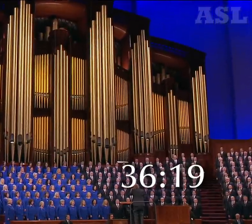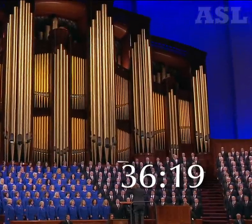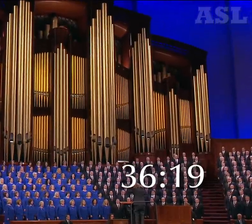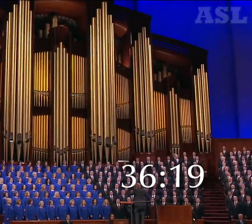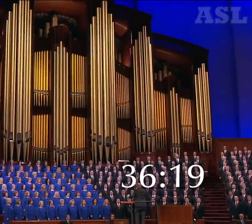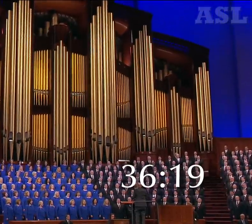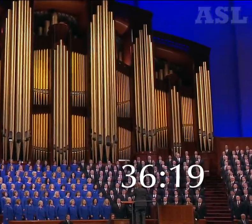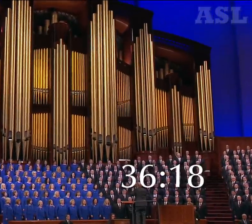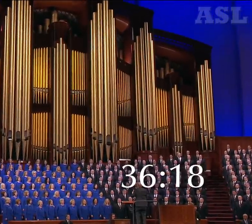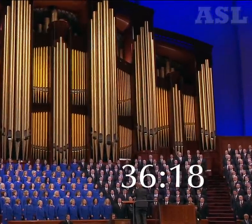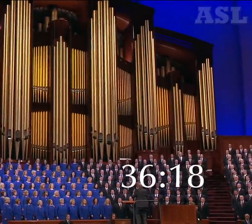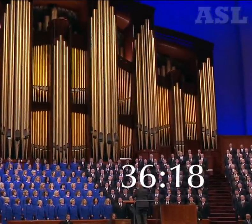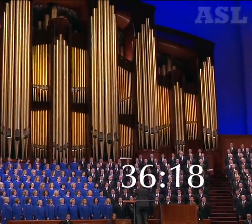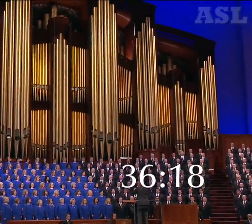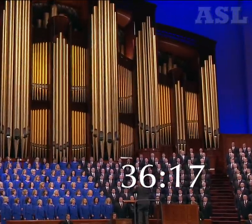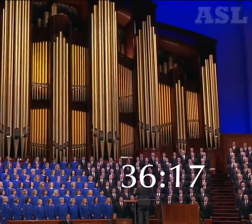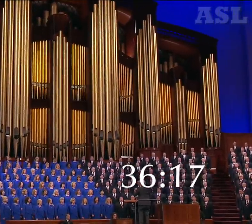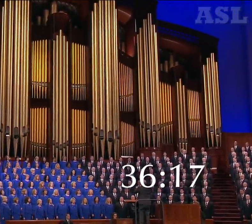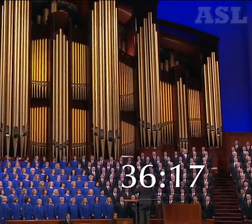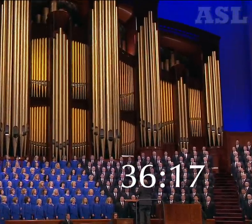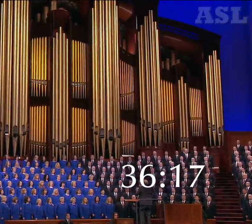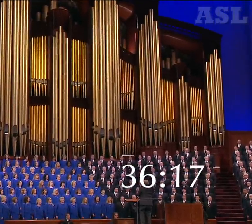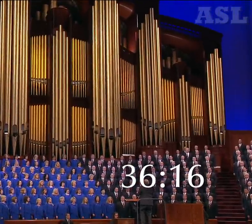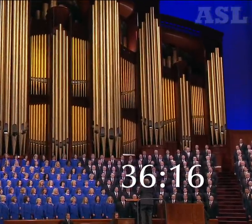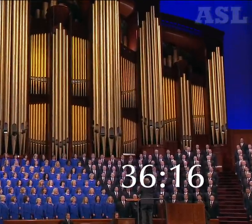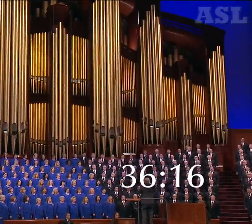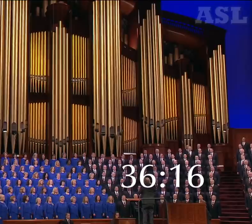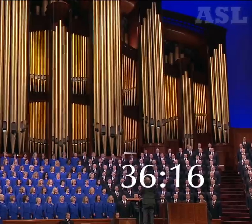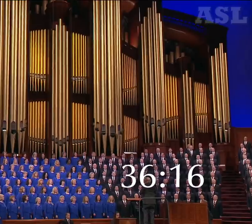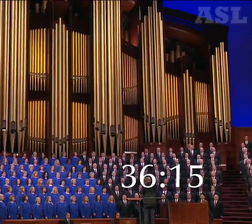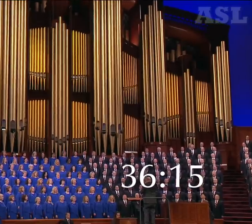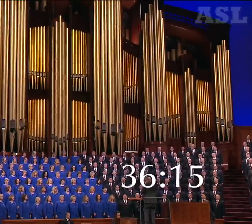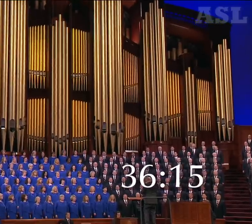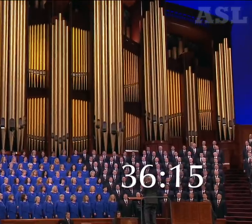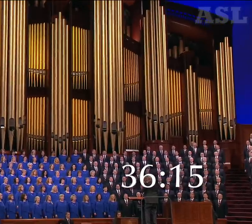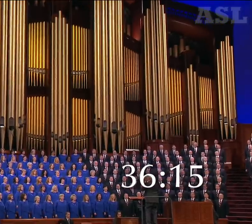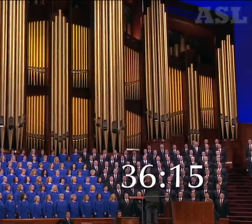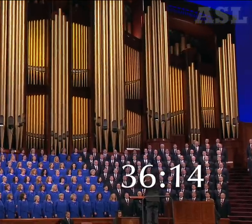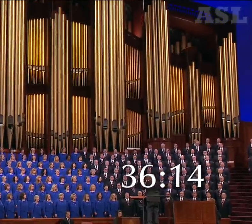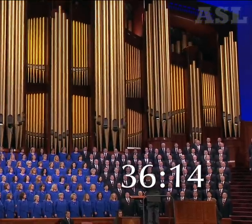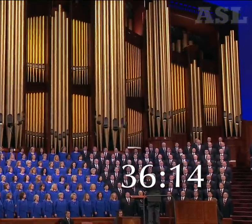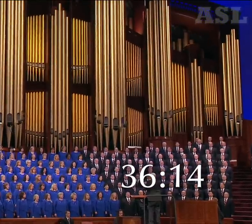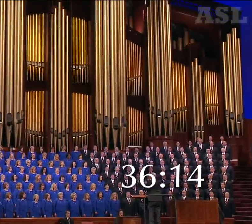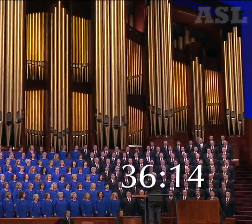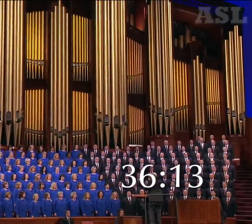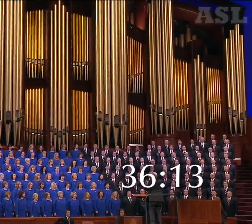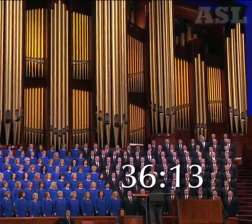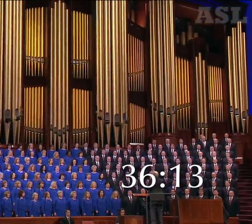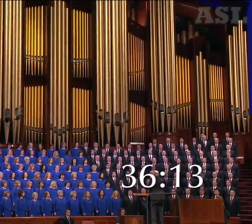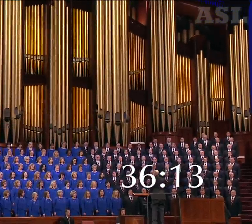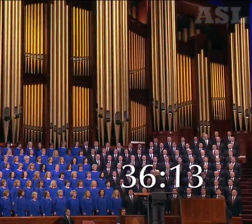THIS IS THE ENGLISH CLOSED CAPTION CHANNEL OF THE CHURCH OF JESUS CHRIST OF LATTER-DAY SAINTS.